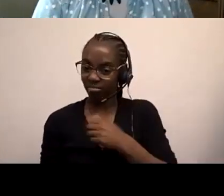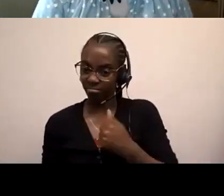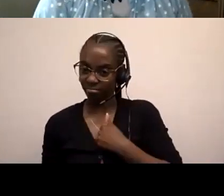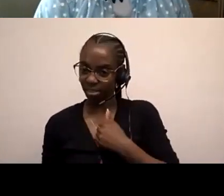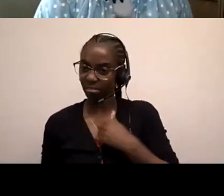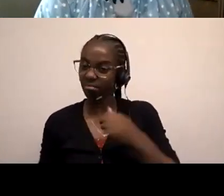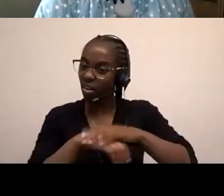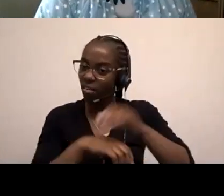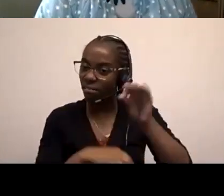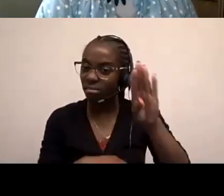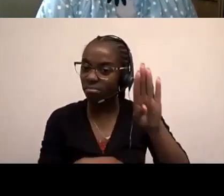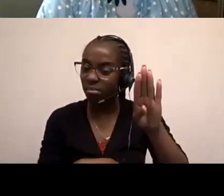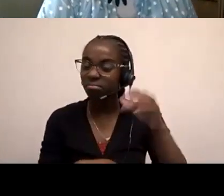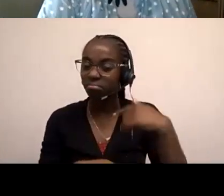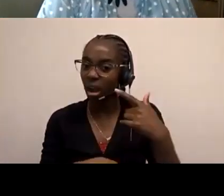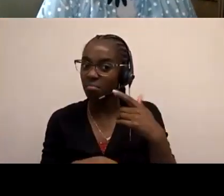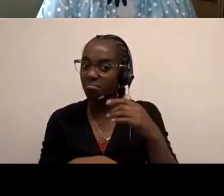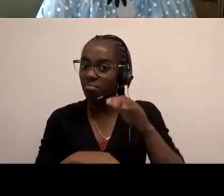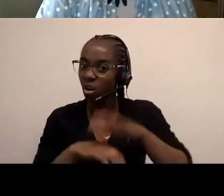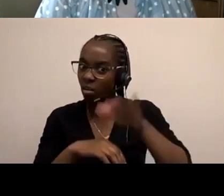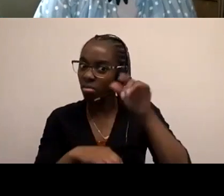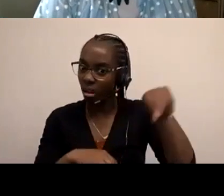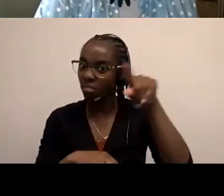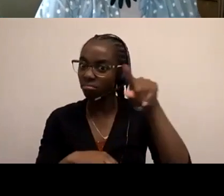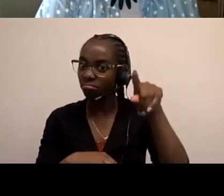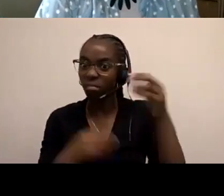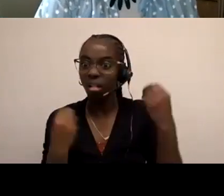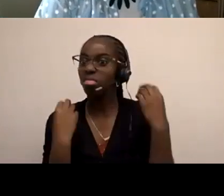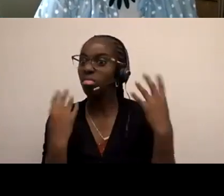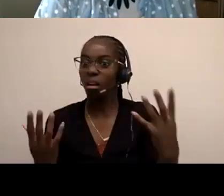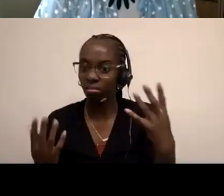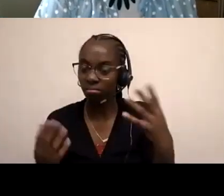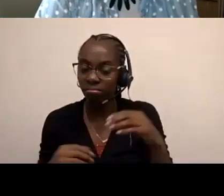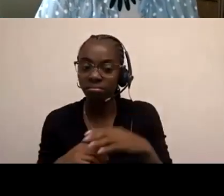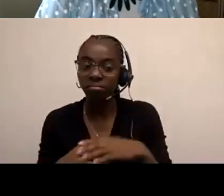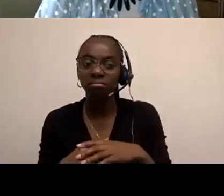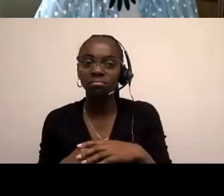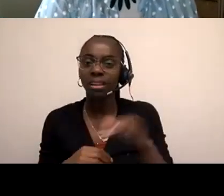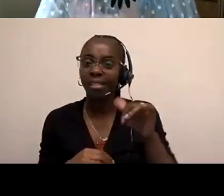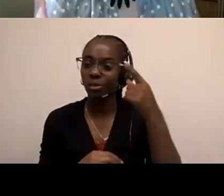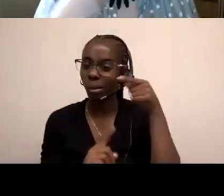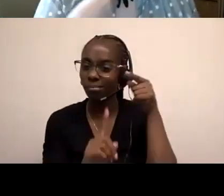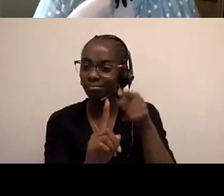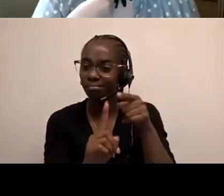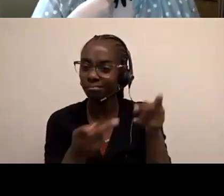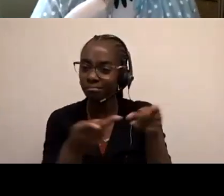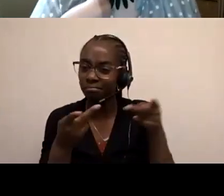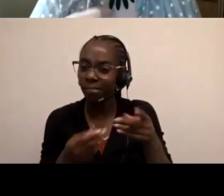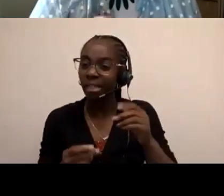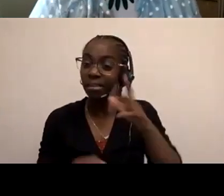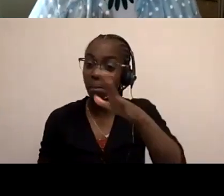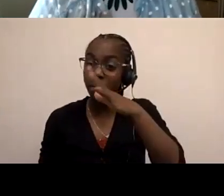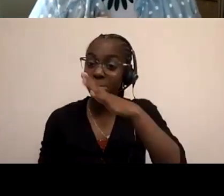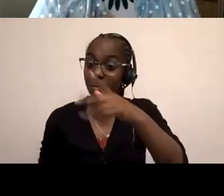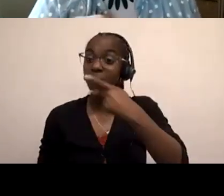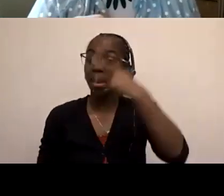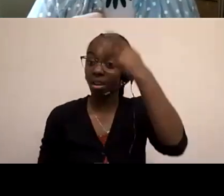ON A LOT. BECAUSE THAT'S ONE OF THE MAIN PLACES WHERE PARENTS FIND US FOR COACHING.